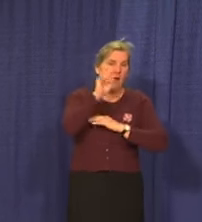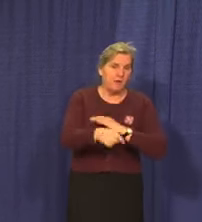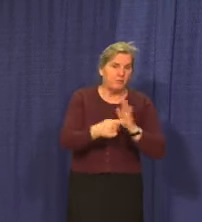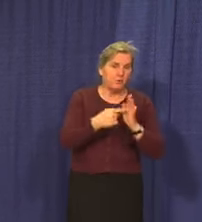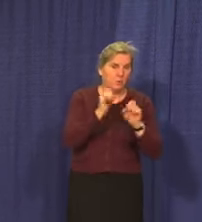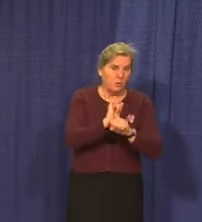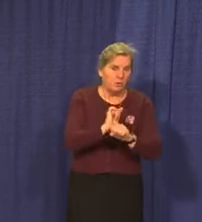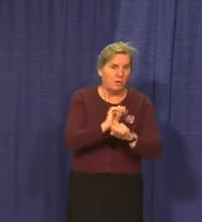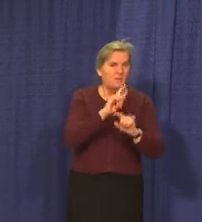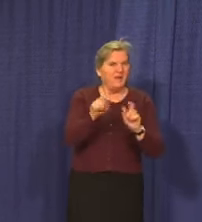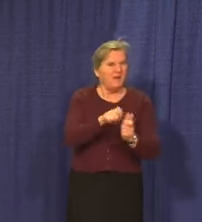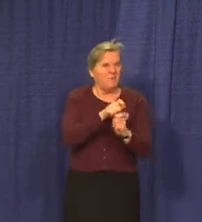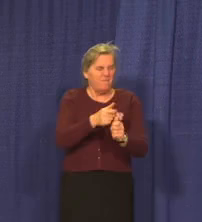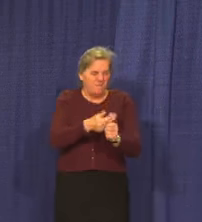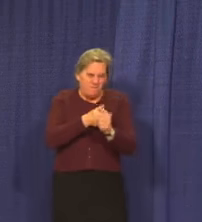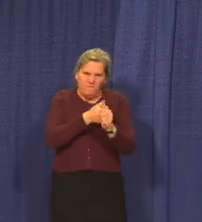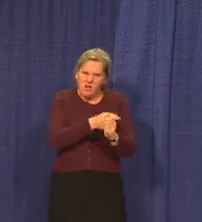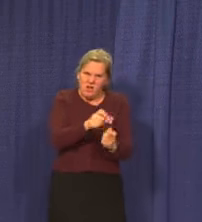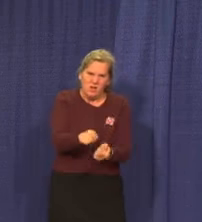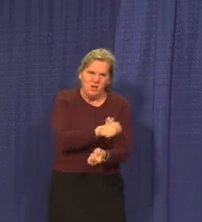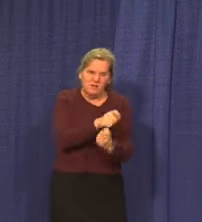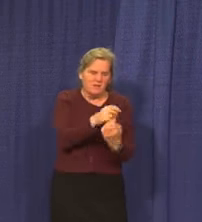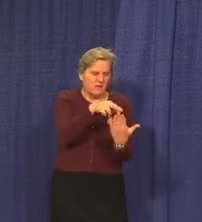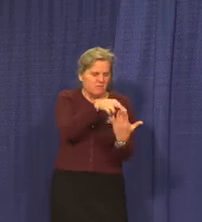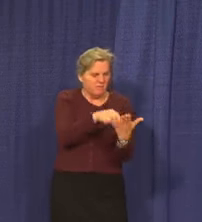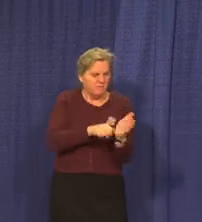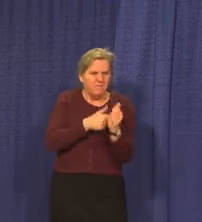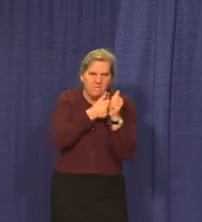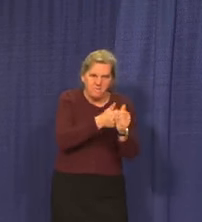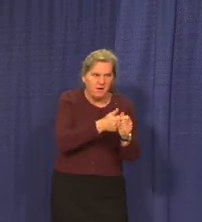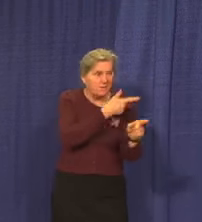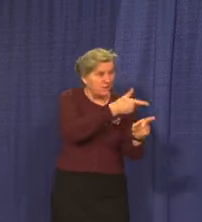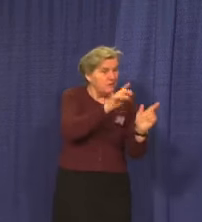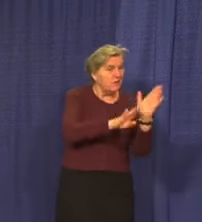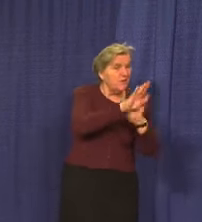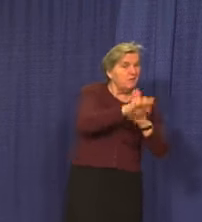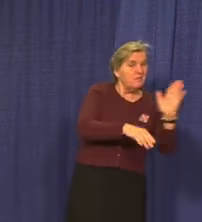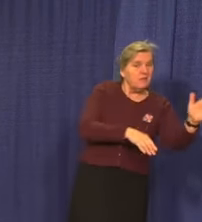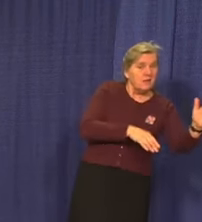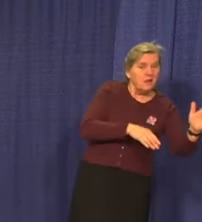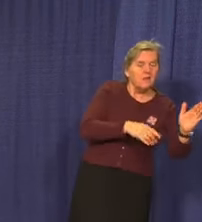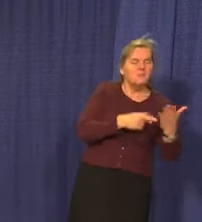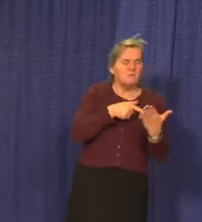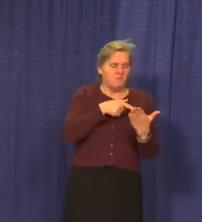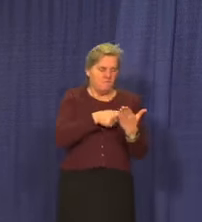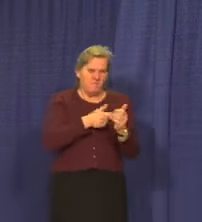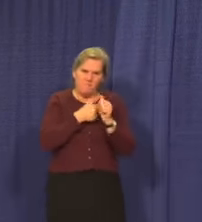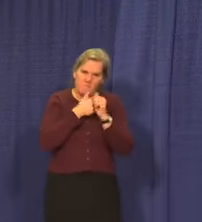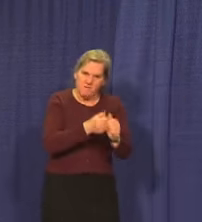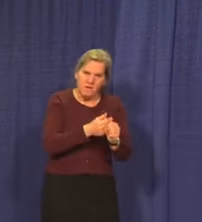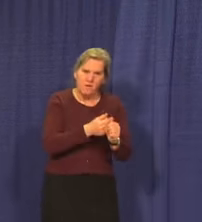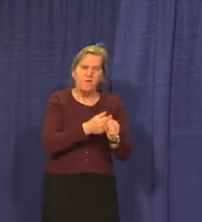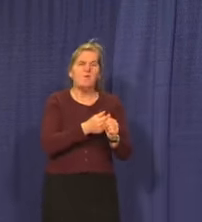THEY ARE FOLLOWING THE GUIDELINES PUT IN PLACE BY THE CHIEF MEDICAL OFFICER OF HEALTH AND ARE TRAVELLING AND RETURNING